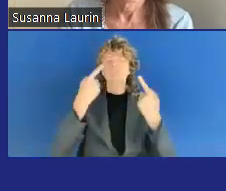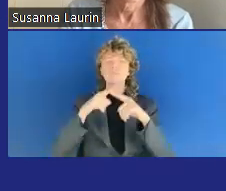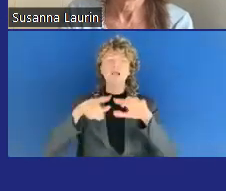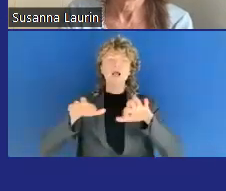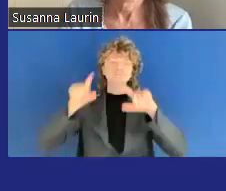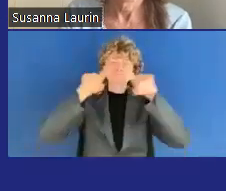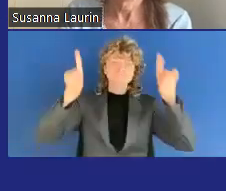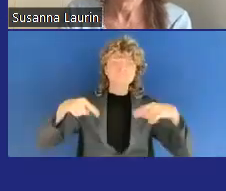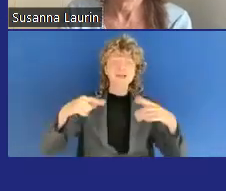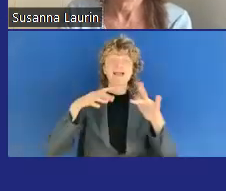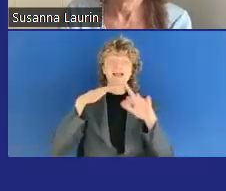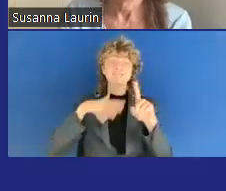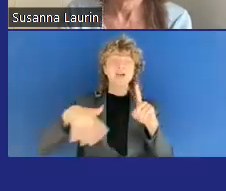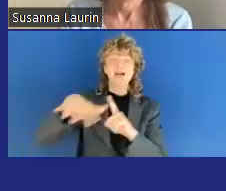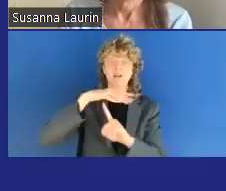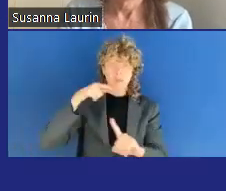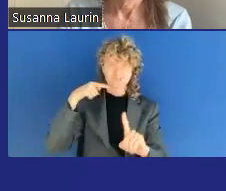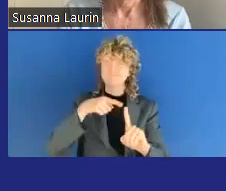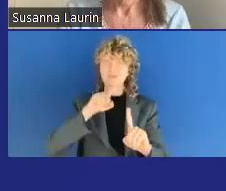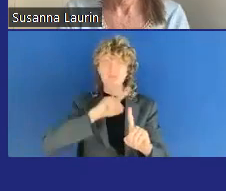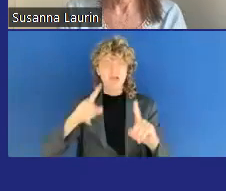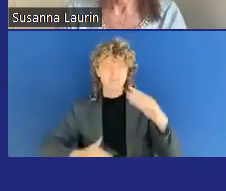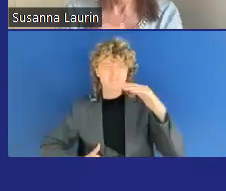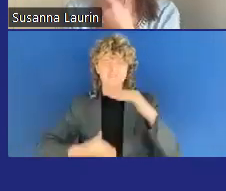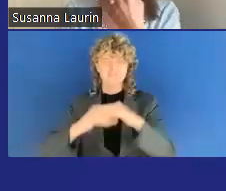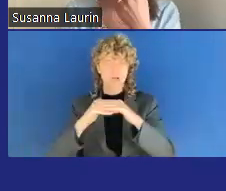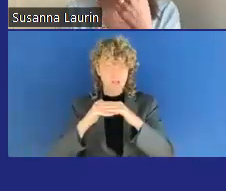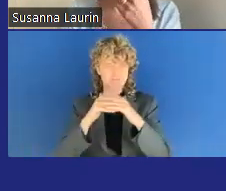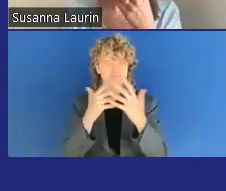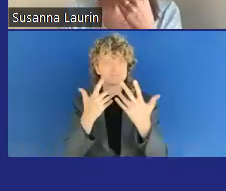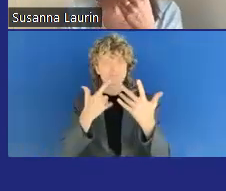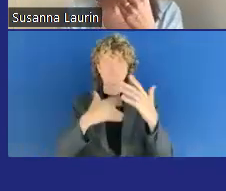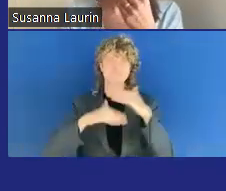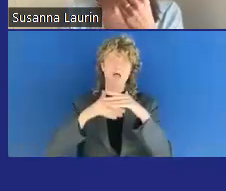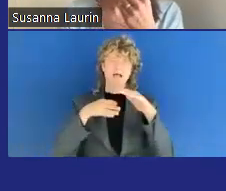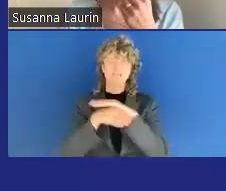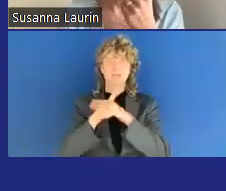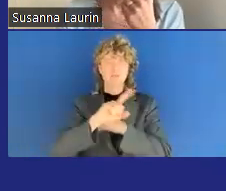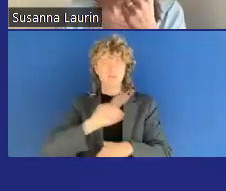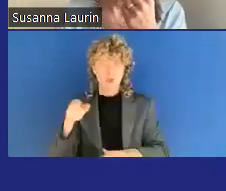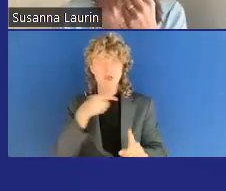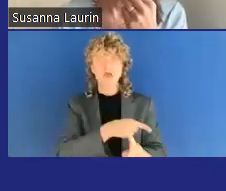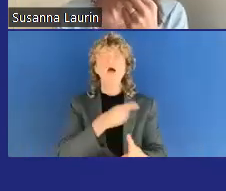anybody that needs accommodation on the exam get those accommodations. That's definitely something